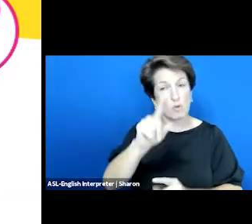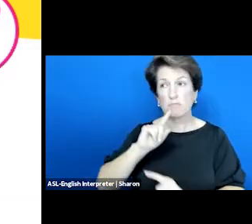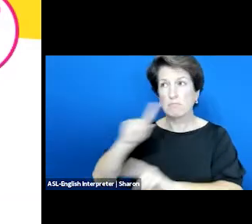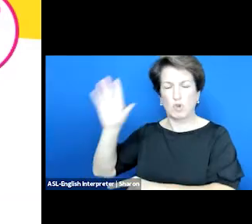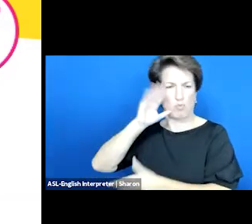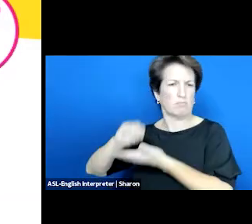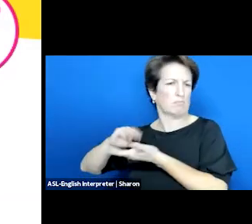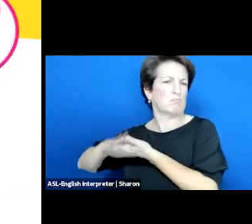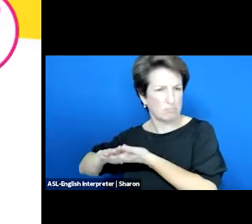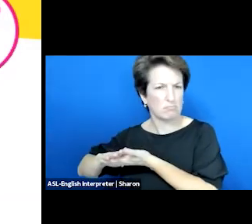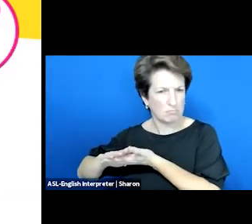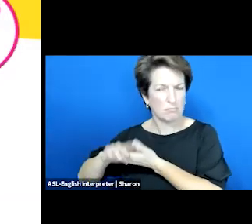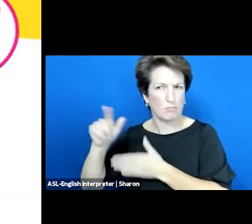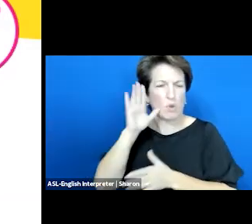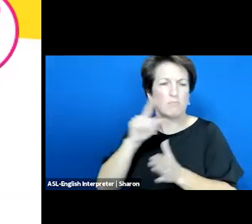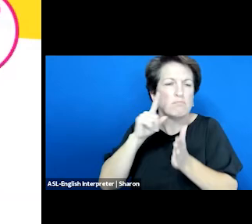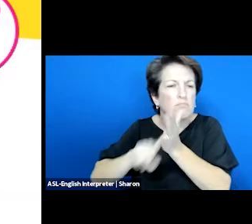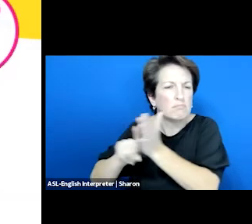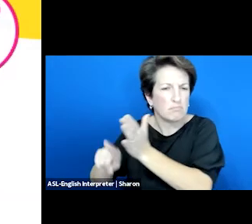can cause that irregularity in our periods, however that does not mean that